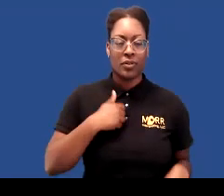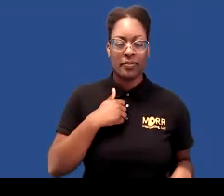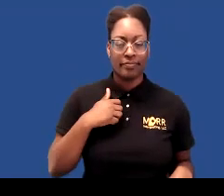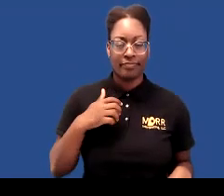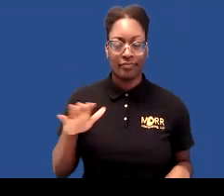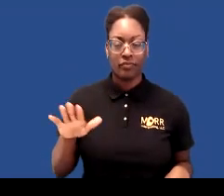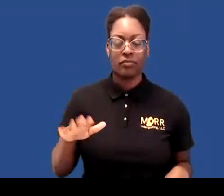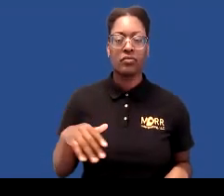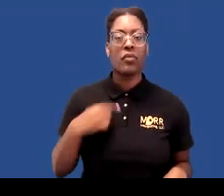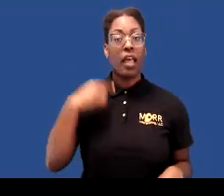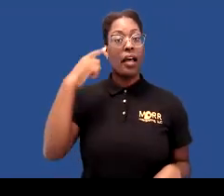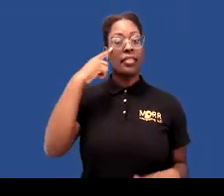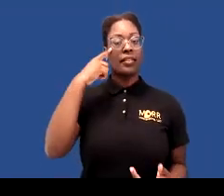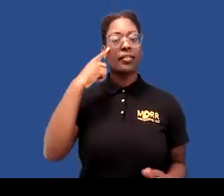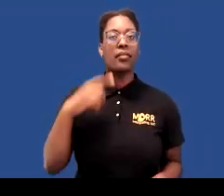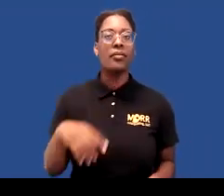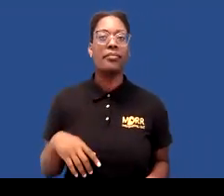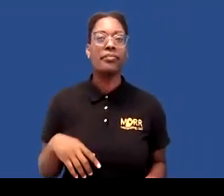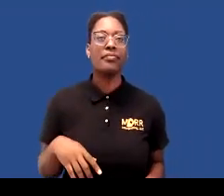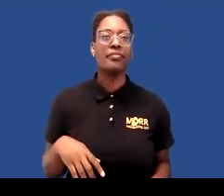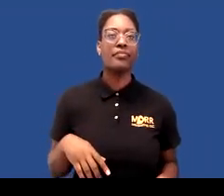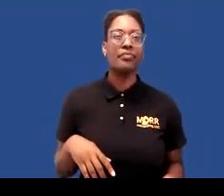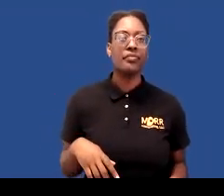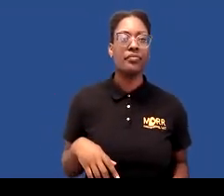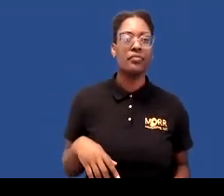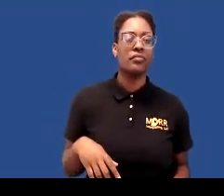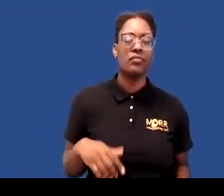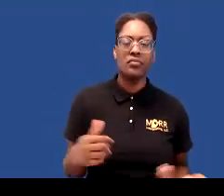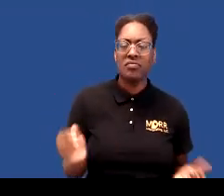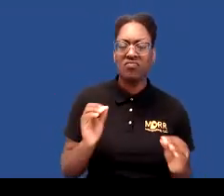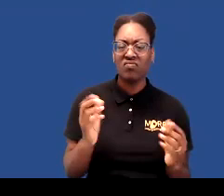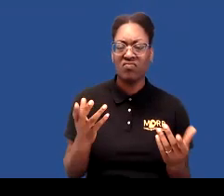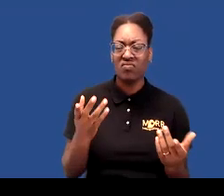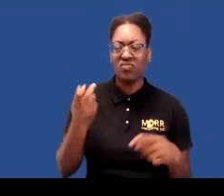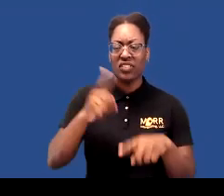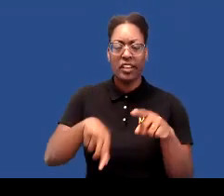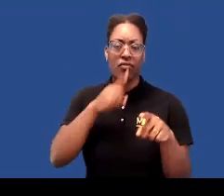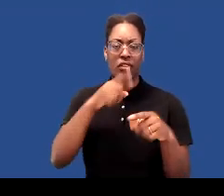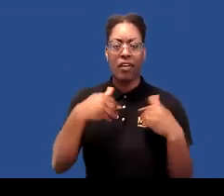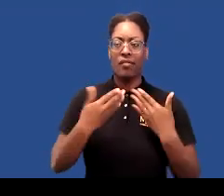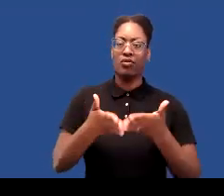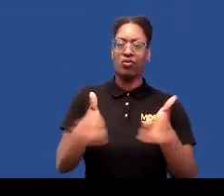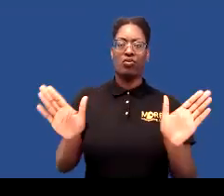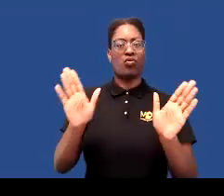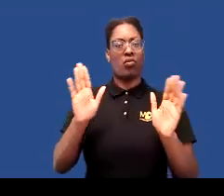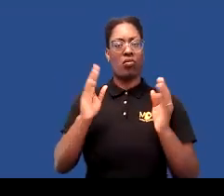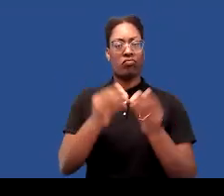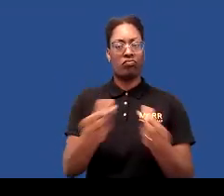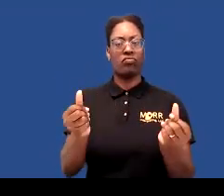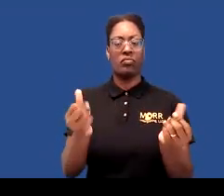I think it's not necessarily something you can generalize, which maybe sounds like a cop-out and I apologize for that as well.